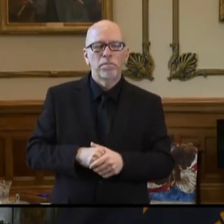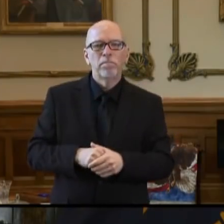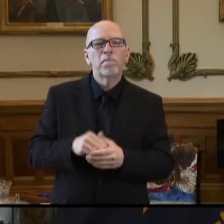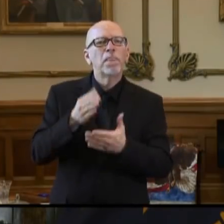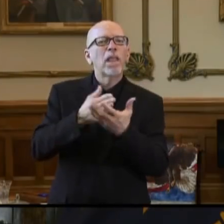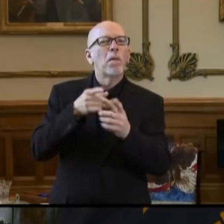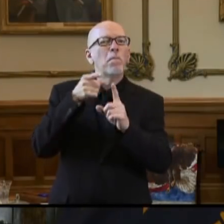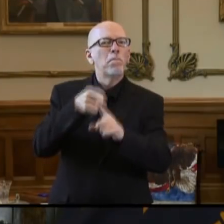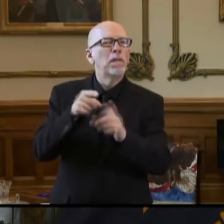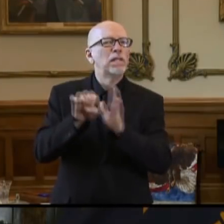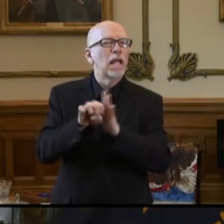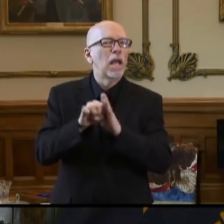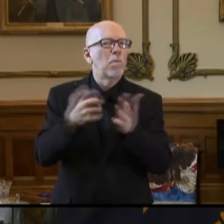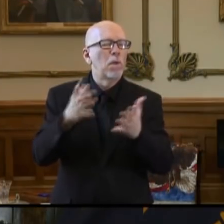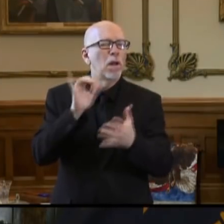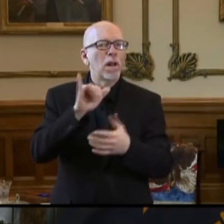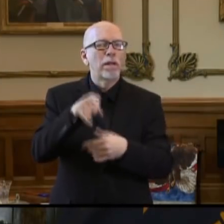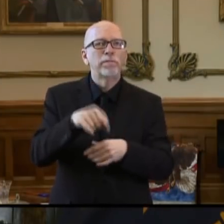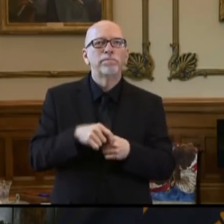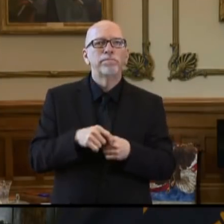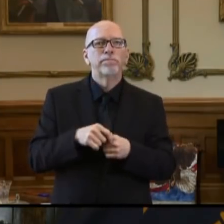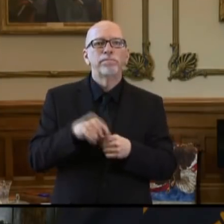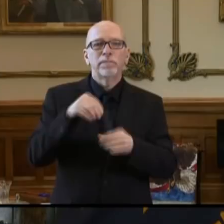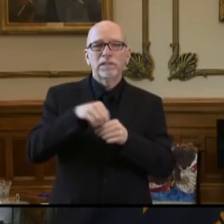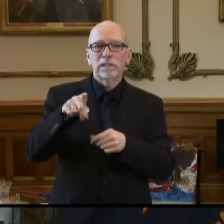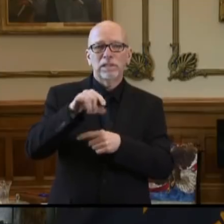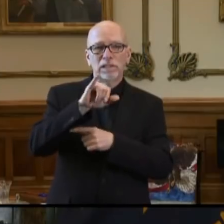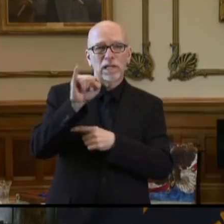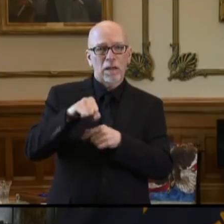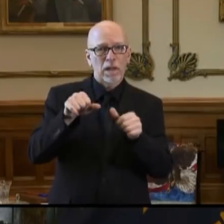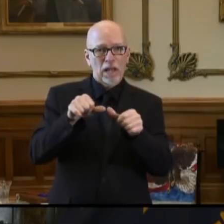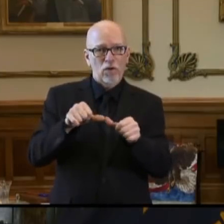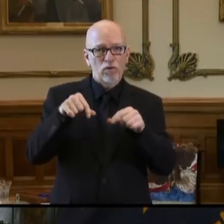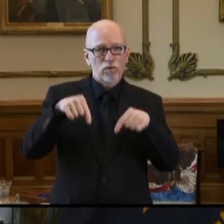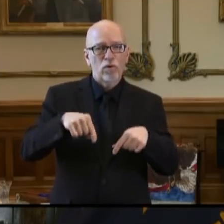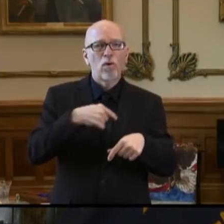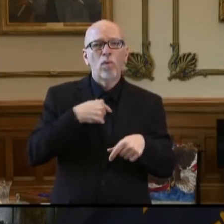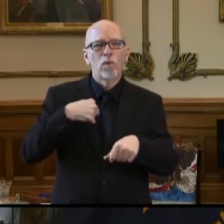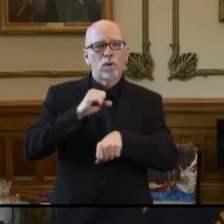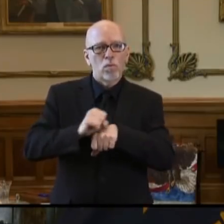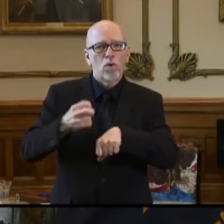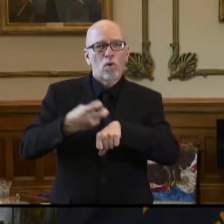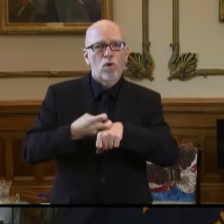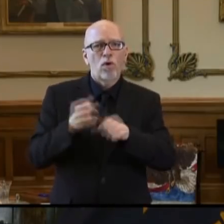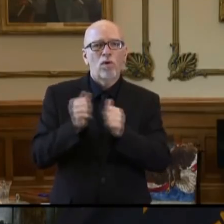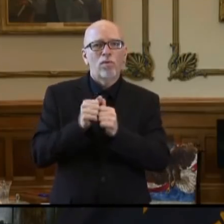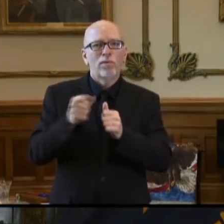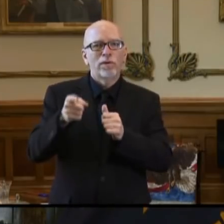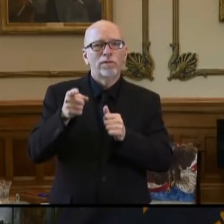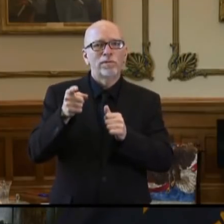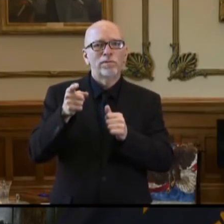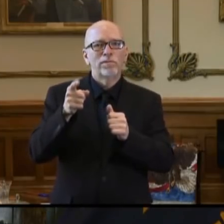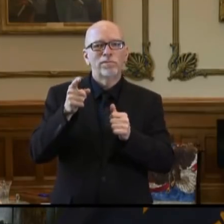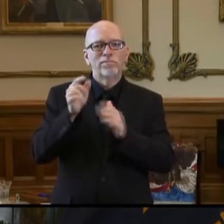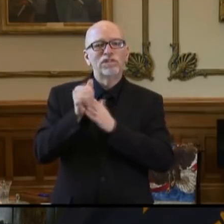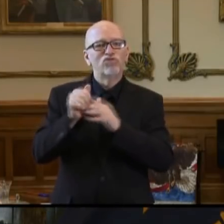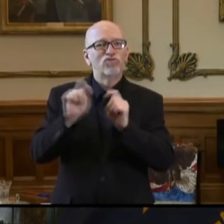AND THEN ACROSS THE ENTIRE STATE AND THEN PARTNERING WITH OTHERS OUTSIDE OF OUR HEALTH SYSTEM. SOME SPECIFIC EXAMPLES WOULD BE IN THE METROPOLITAN